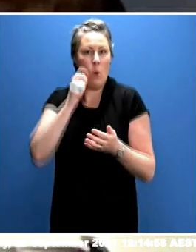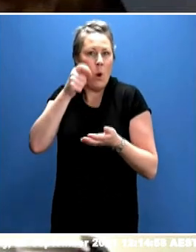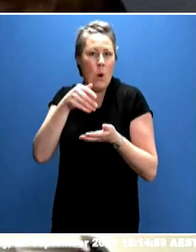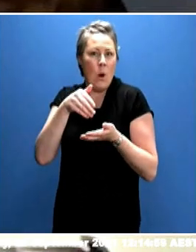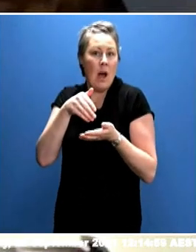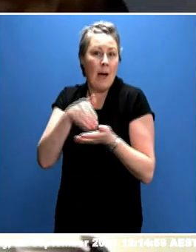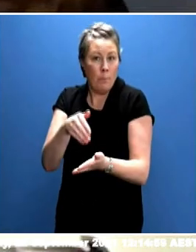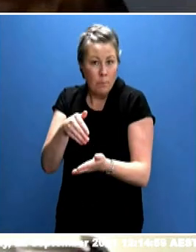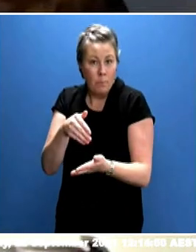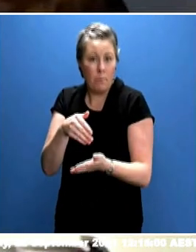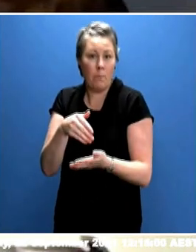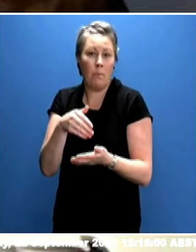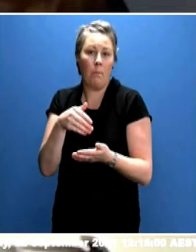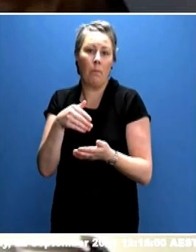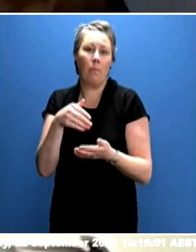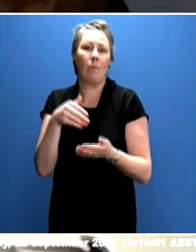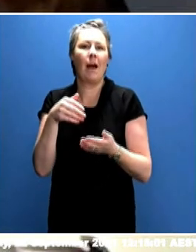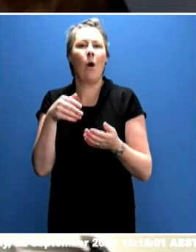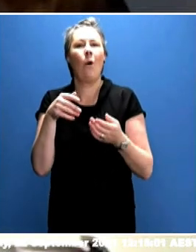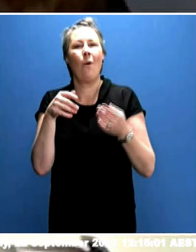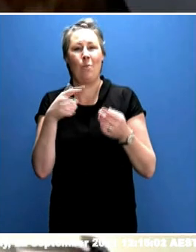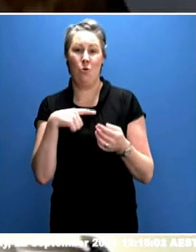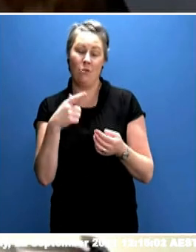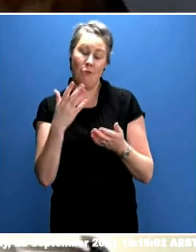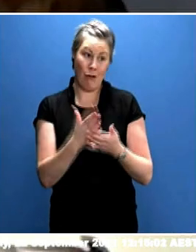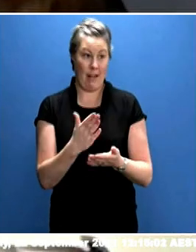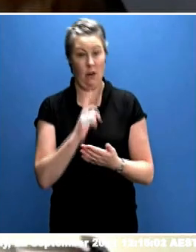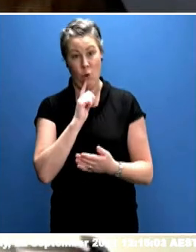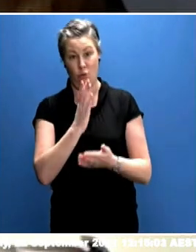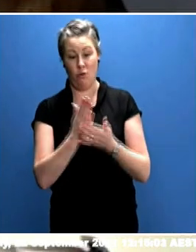It's partly because we've got problems with the Mental Health Service generally across our State.